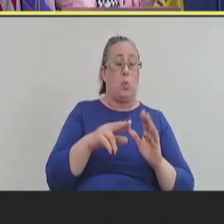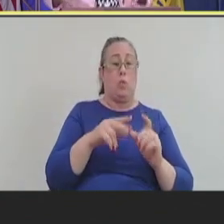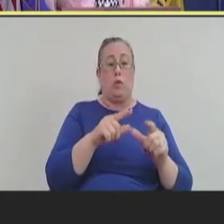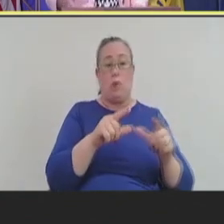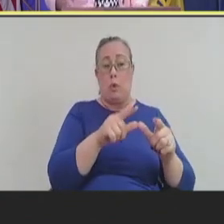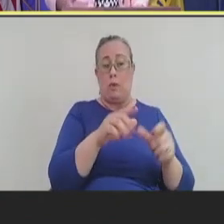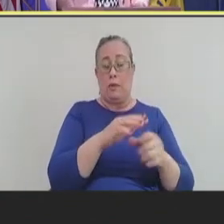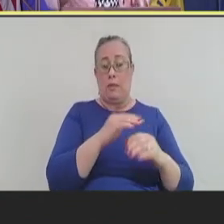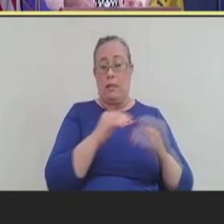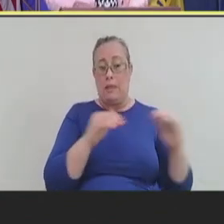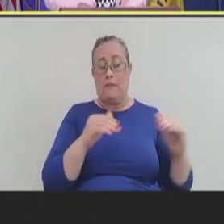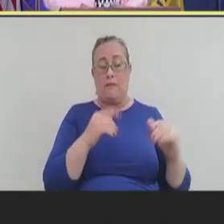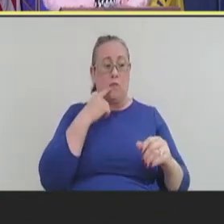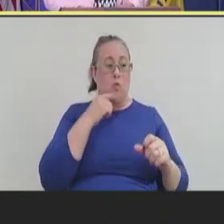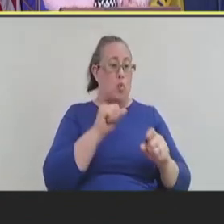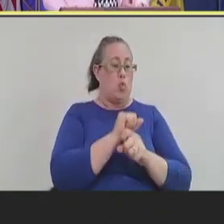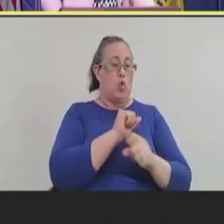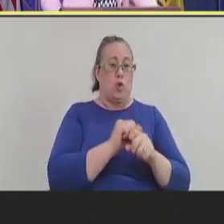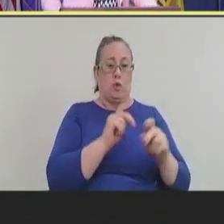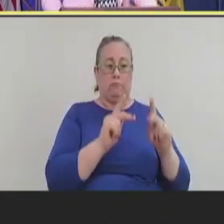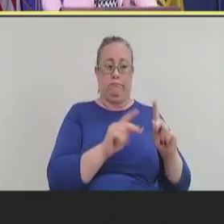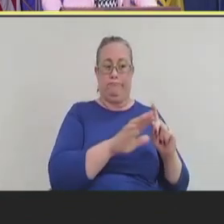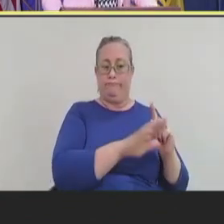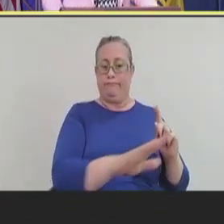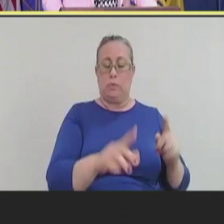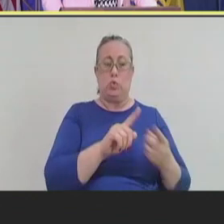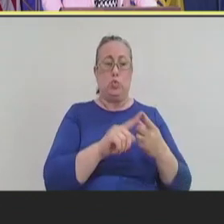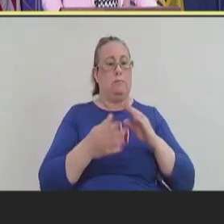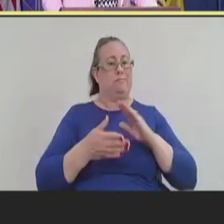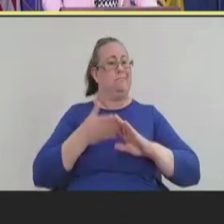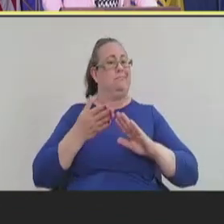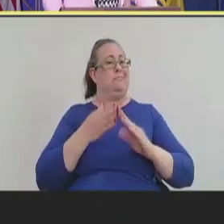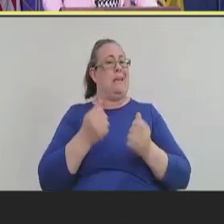and the workforce on hand to be able to execute everything that needs to happen in an emergency